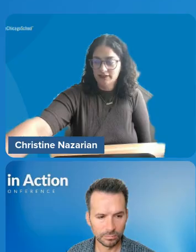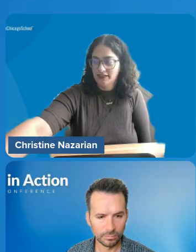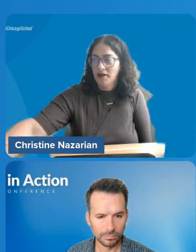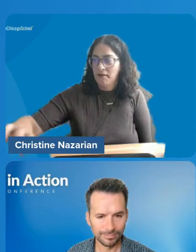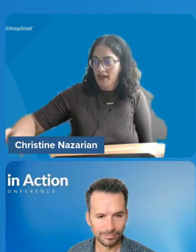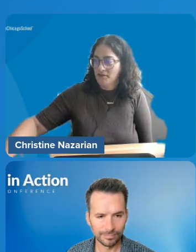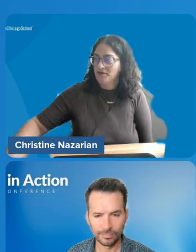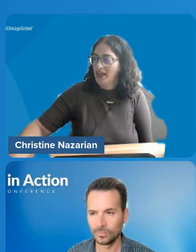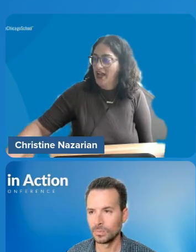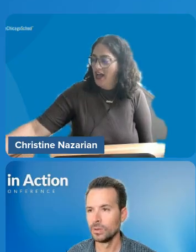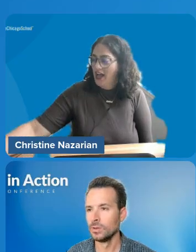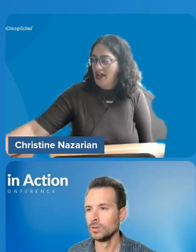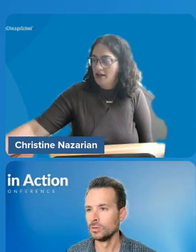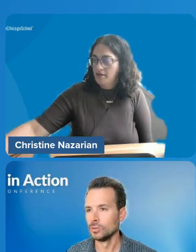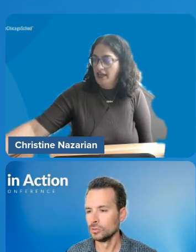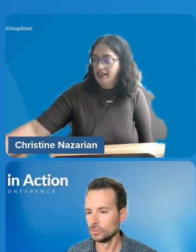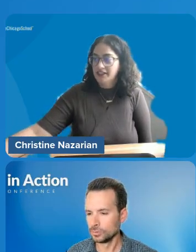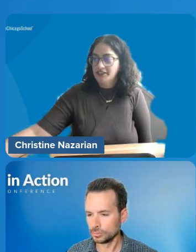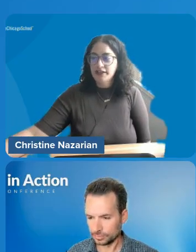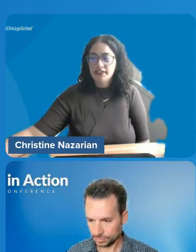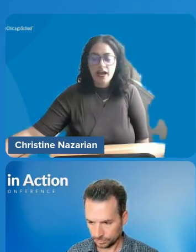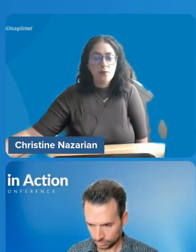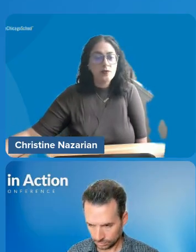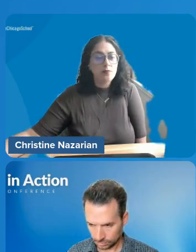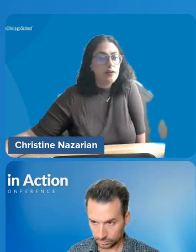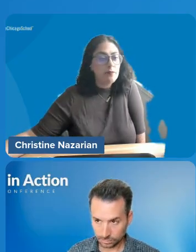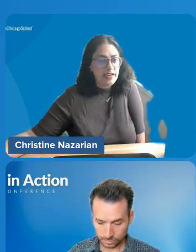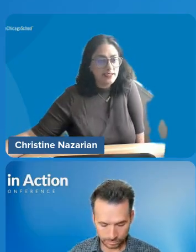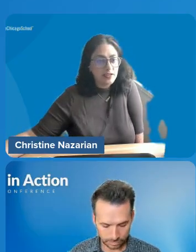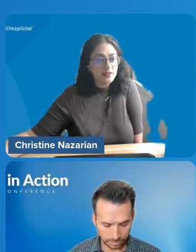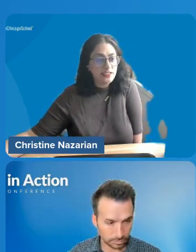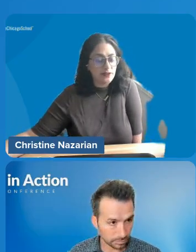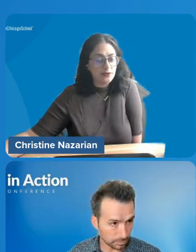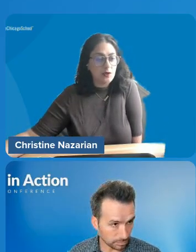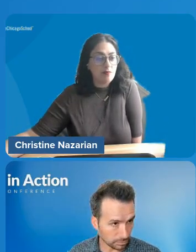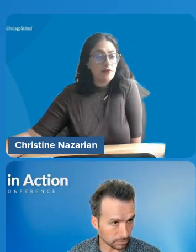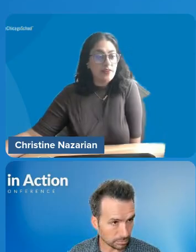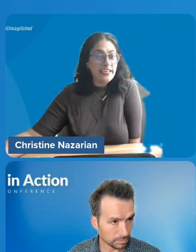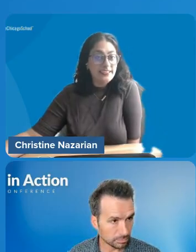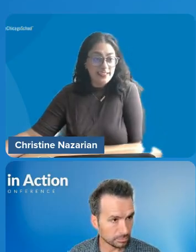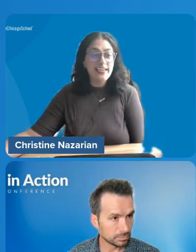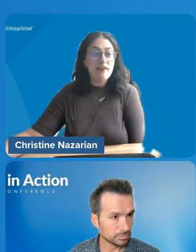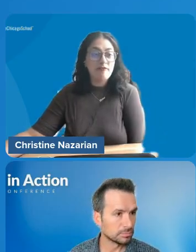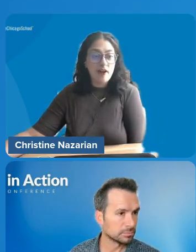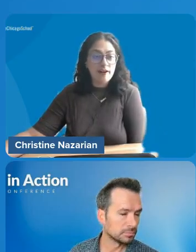There we go. It is going to help with pre practicum skills. So before they sit in front of a